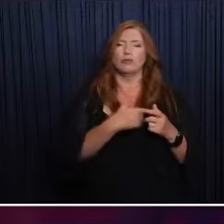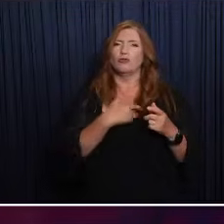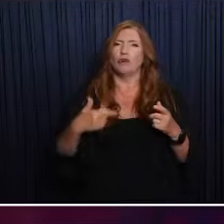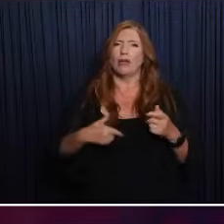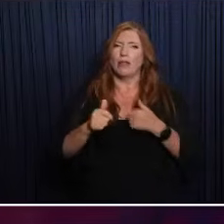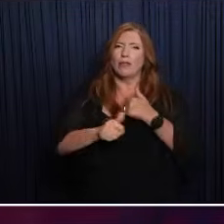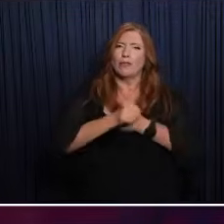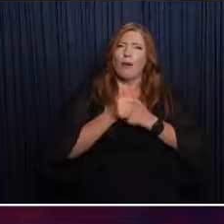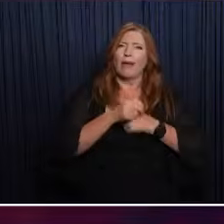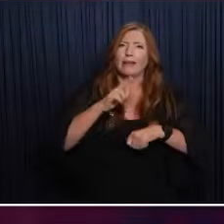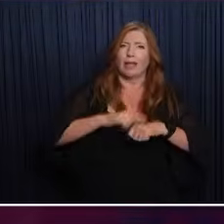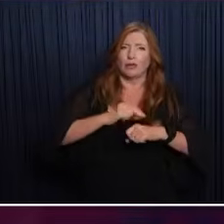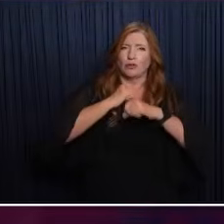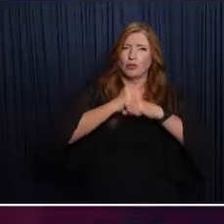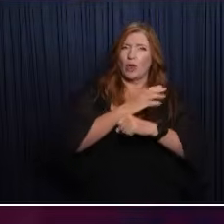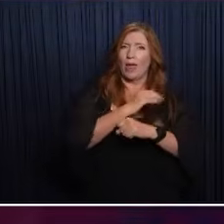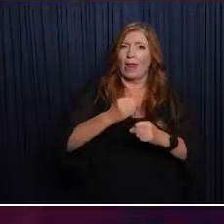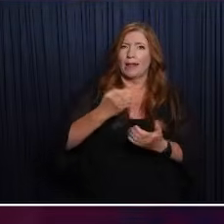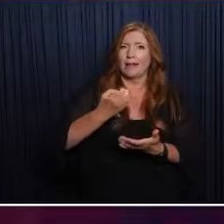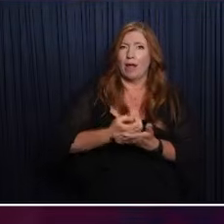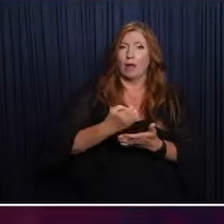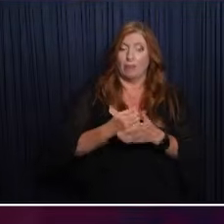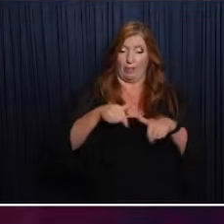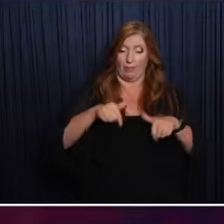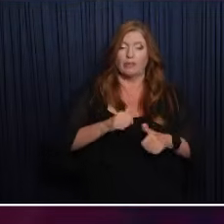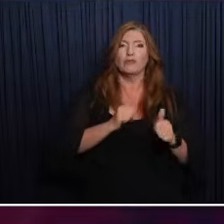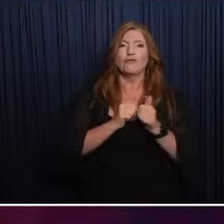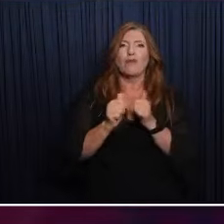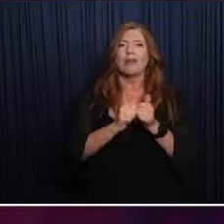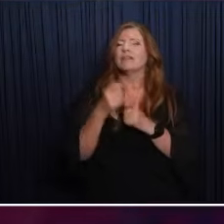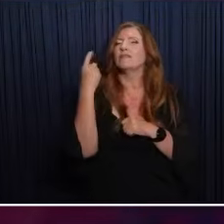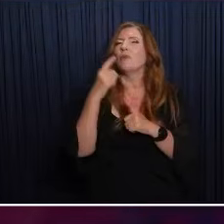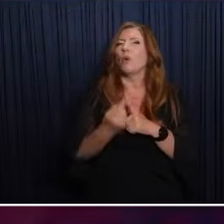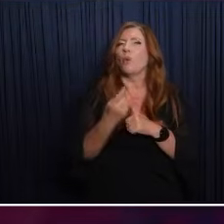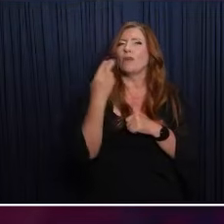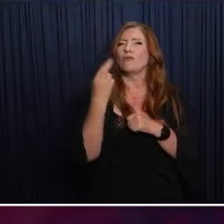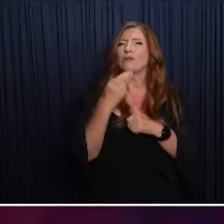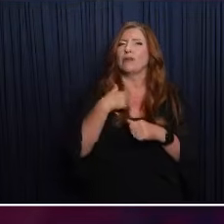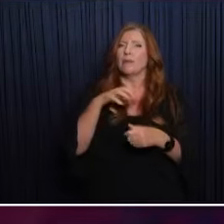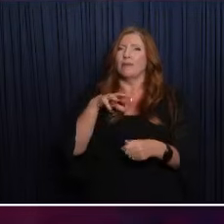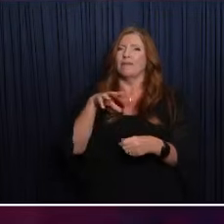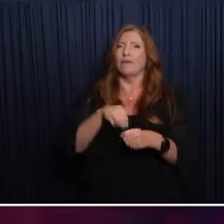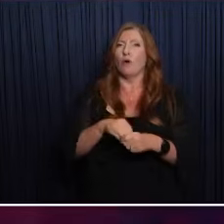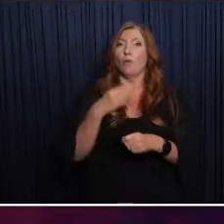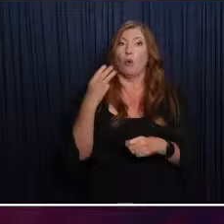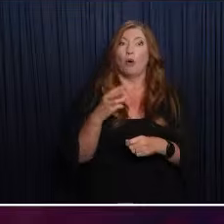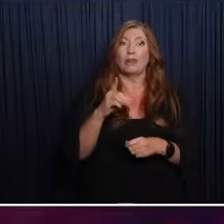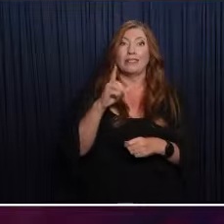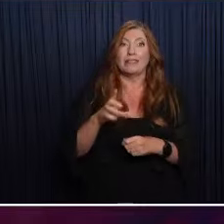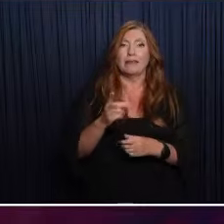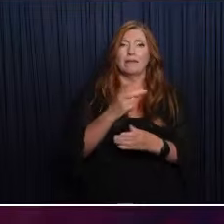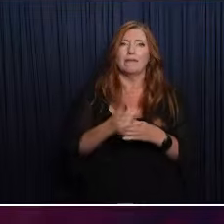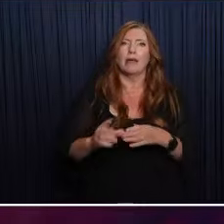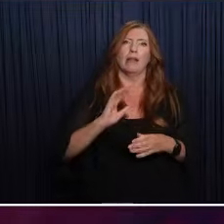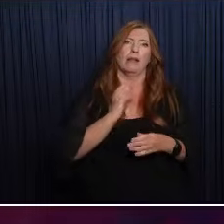GOVERNMENT AND THE ISSUES OF CHINA AND THE THREAT OF CHINA TO NATIONAL SECURITY AND OUR ECONOMY.